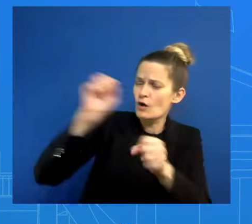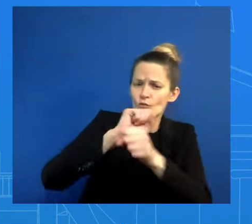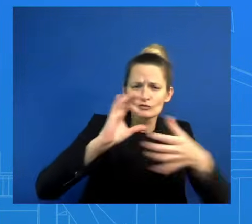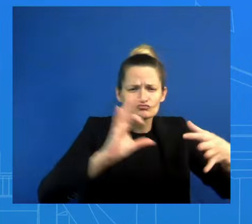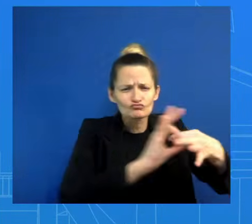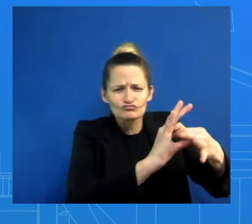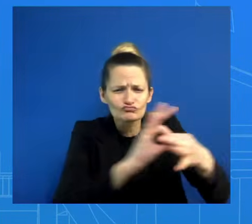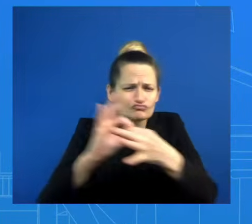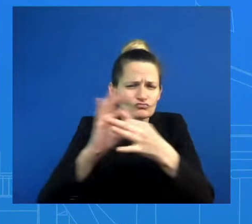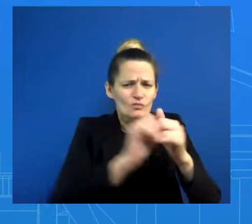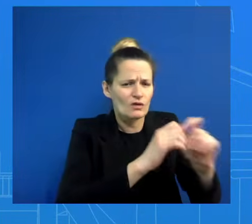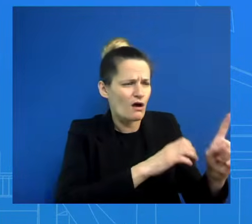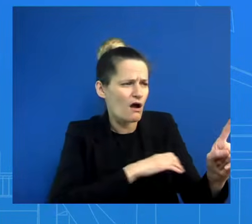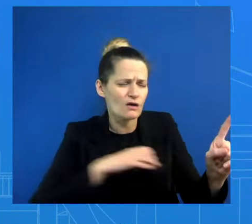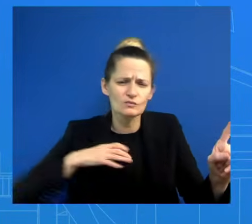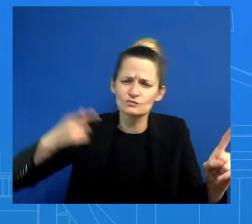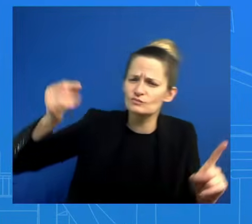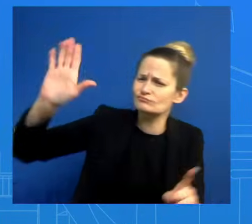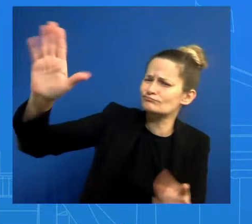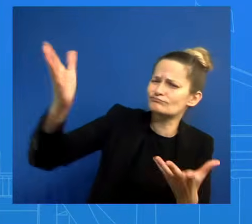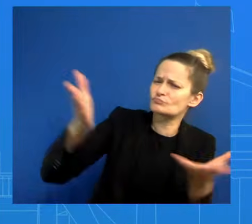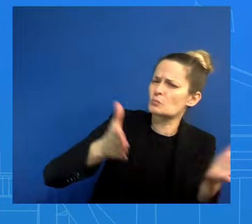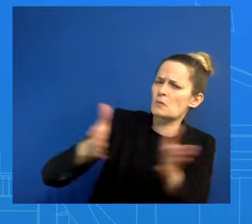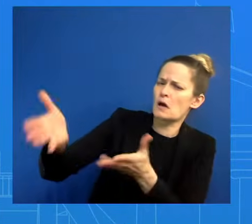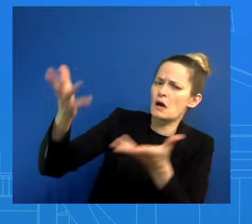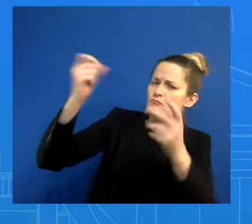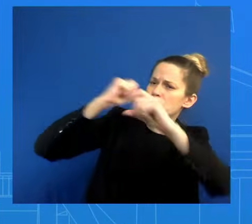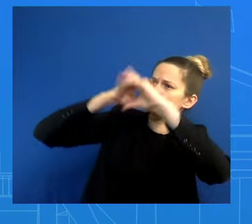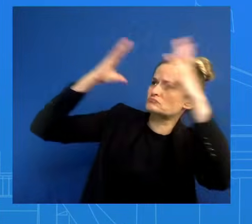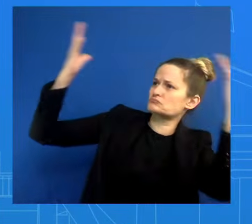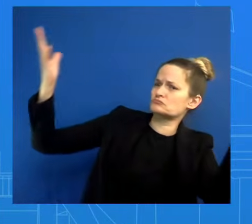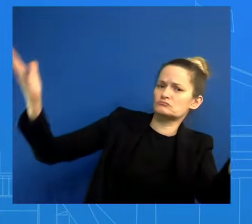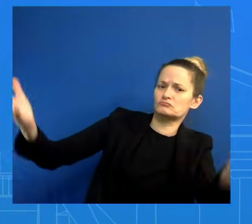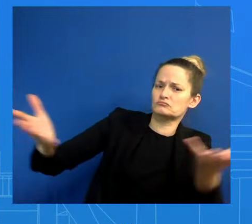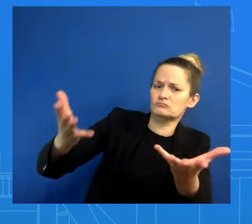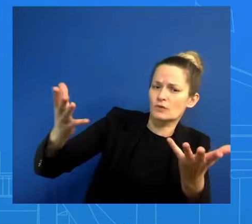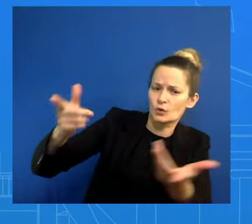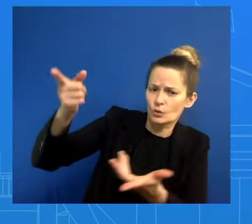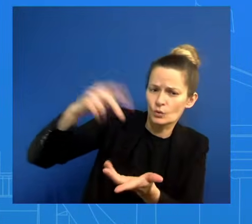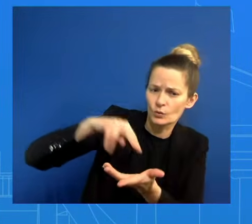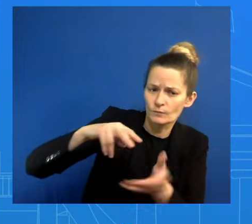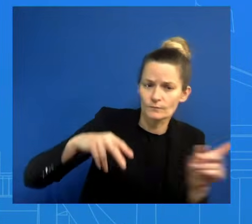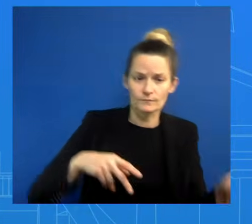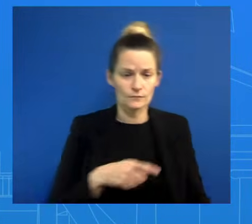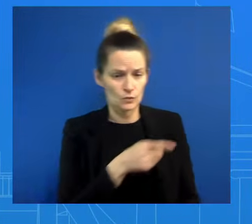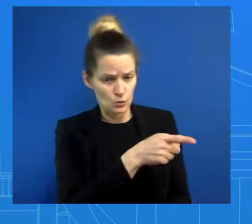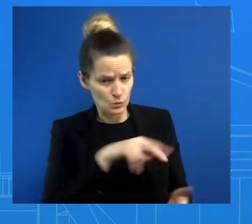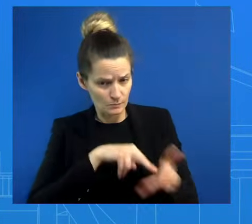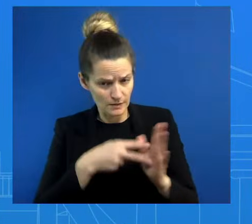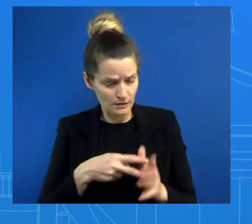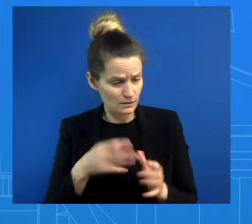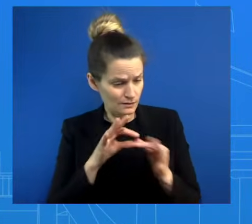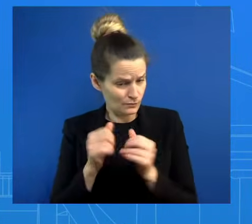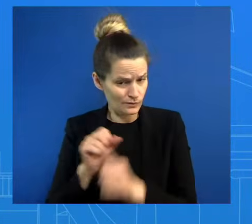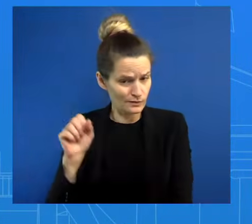You know, you have a –you have someone, Senator Sinema, who has, you know, voted with the President 93 percent of the time